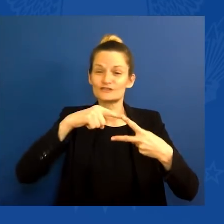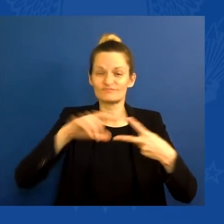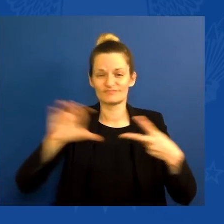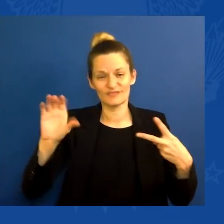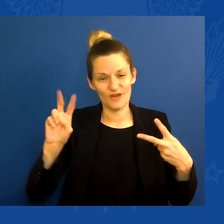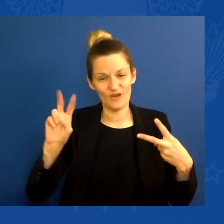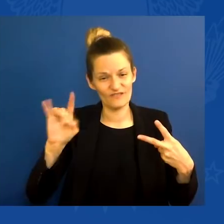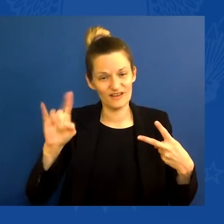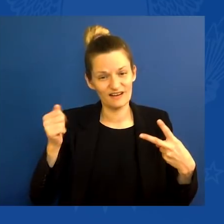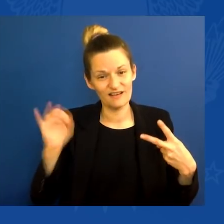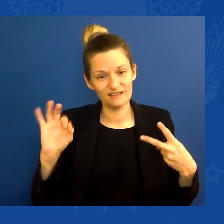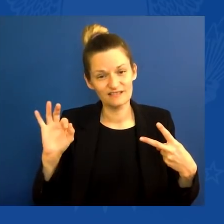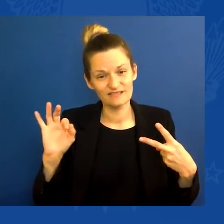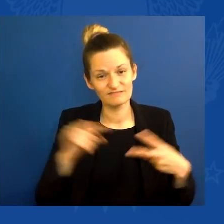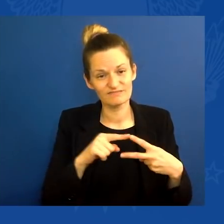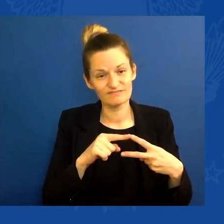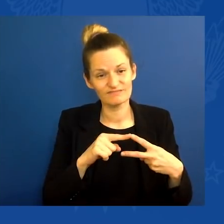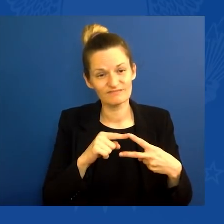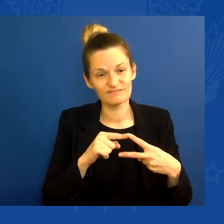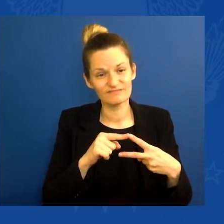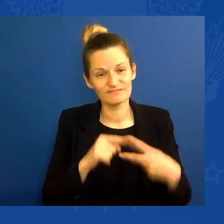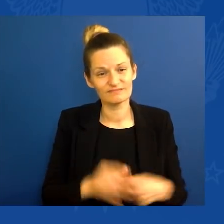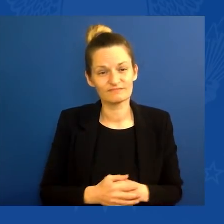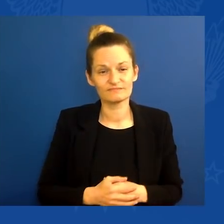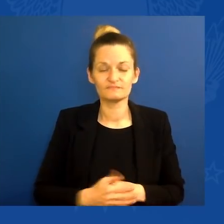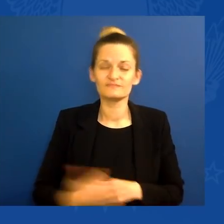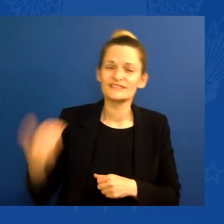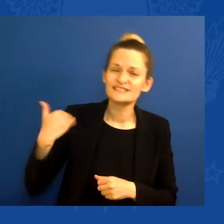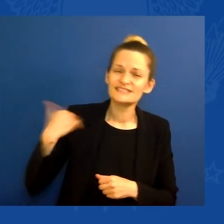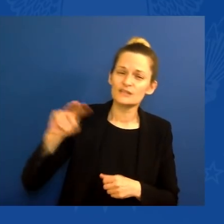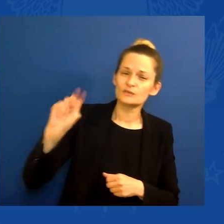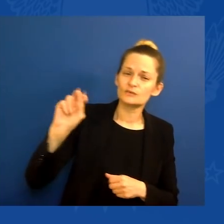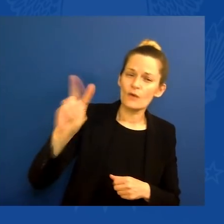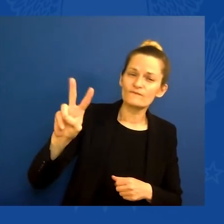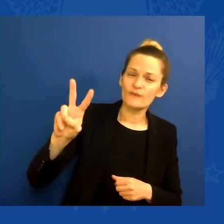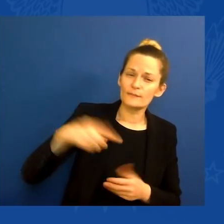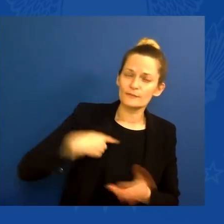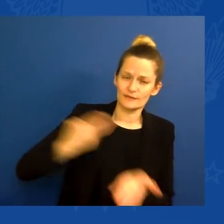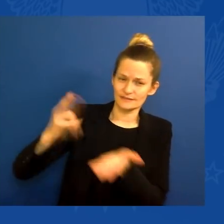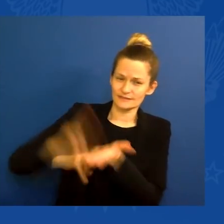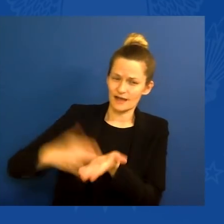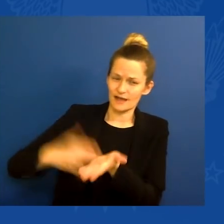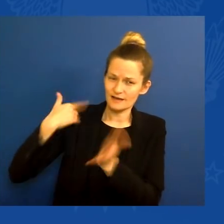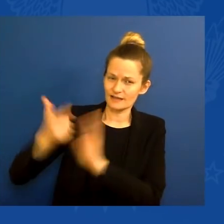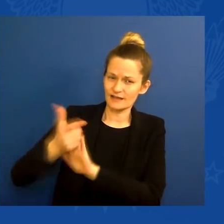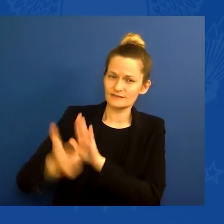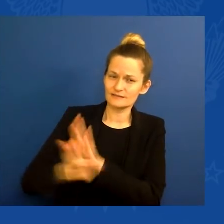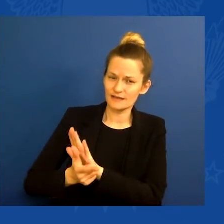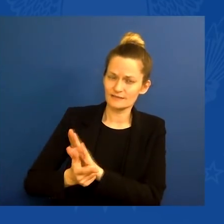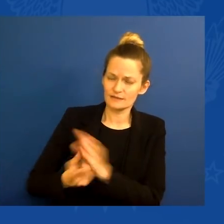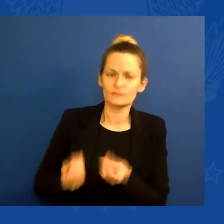peer counseling and mental health resources for officers, expanded elibilit- --